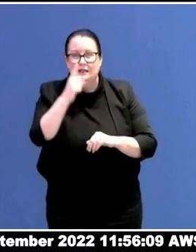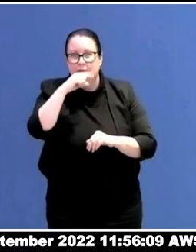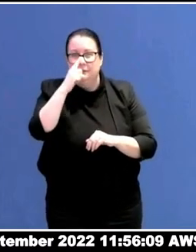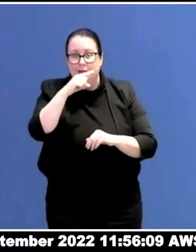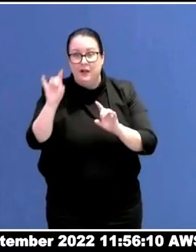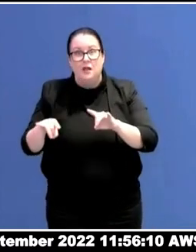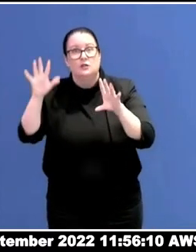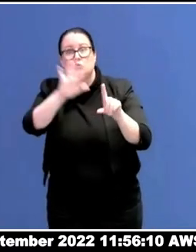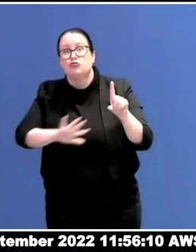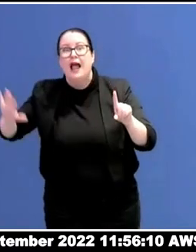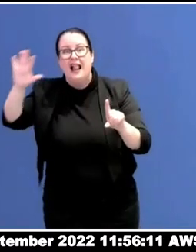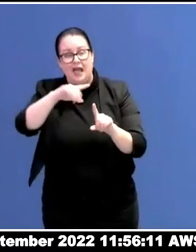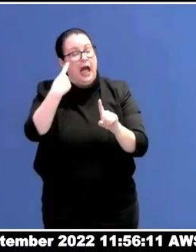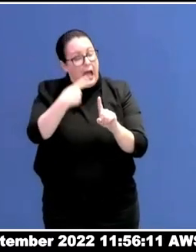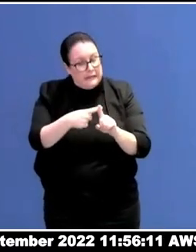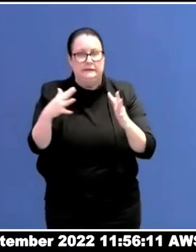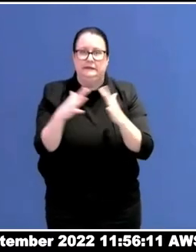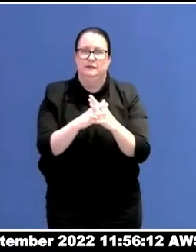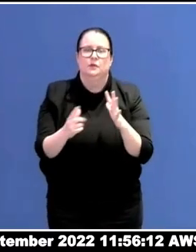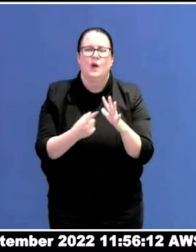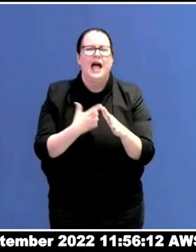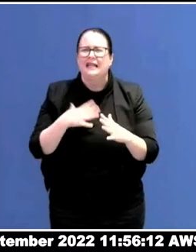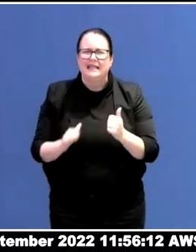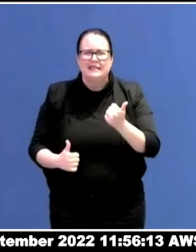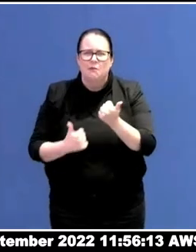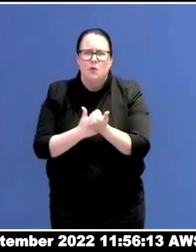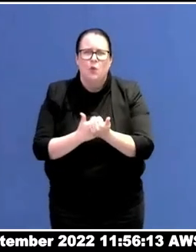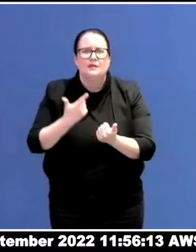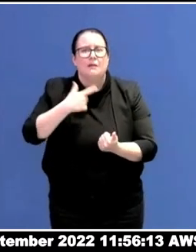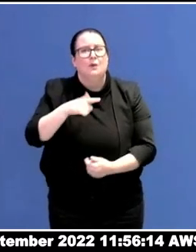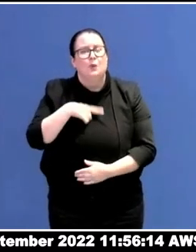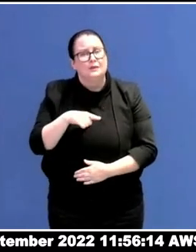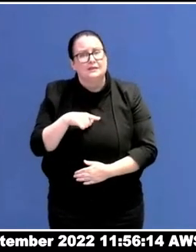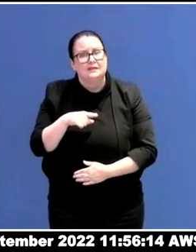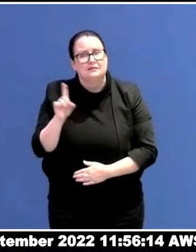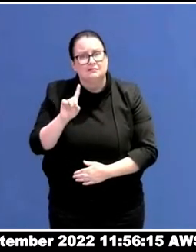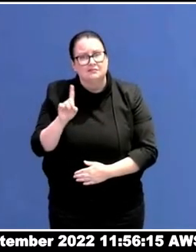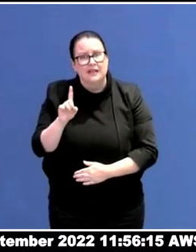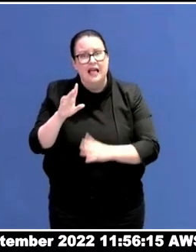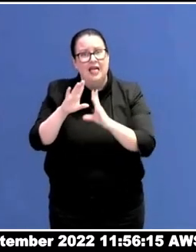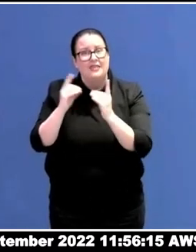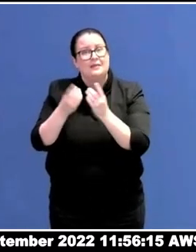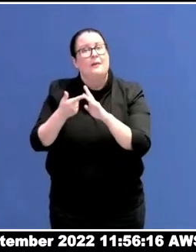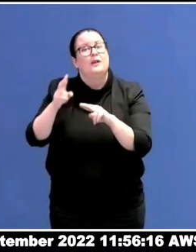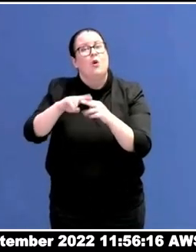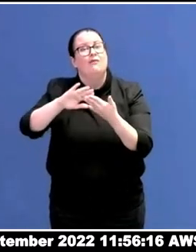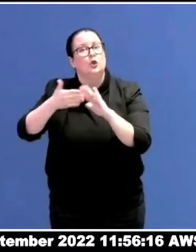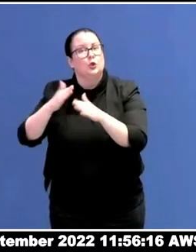immediate intervention in terms of how Departments of Communities, Department of